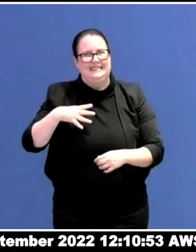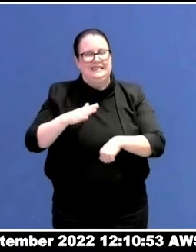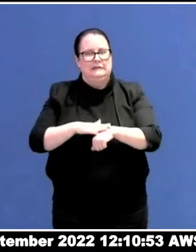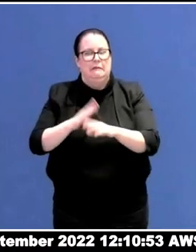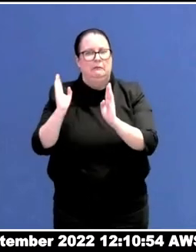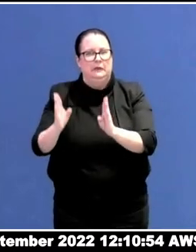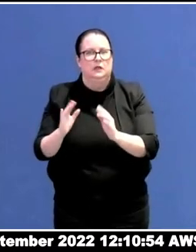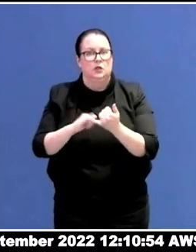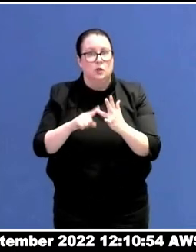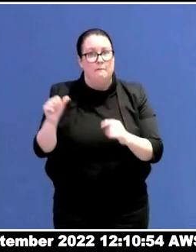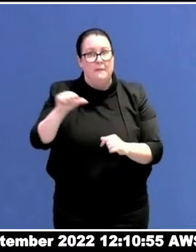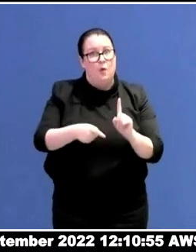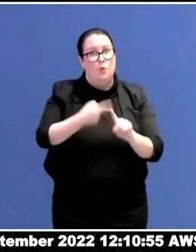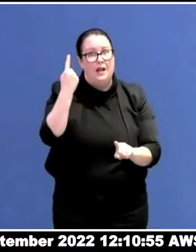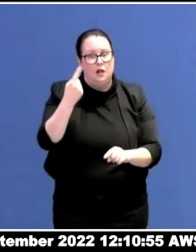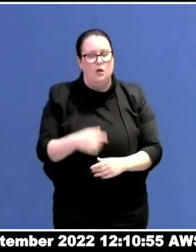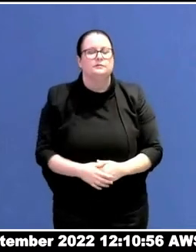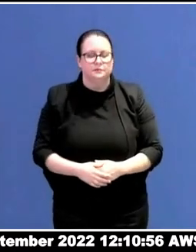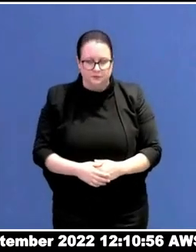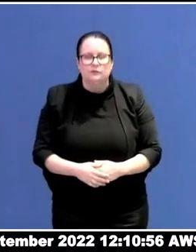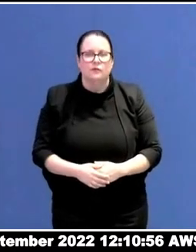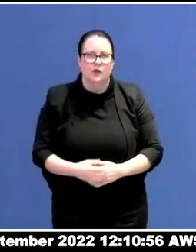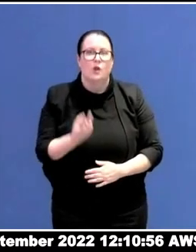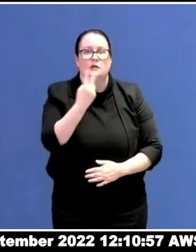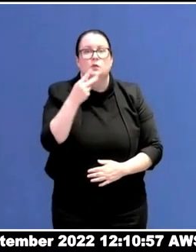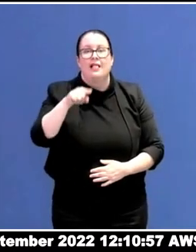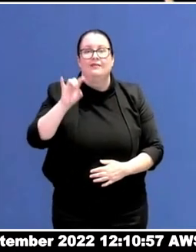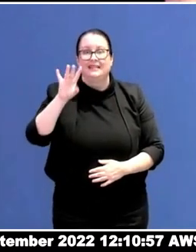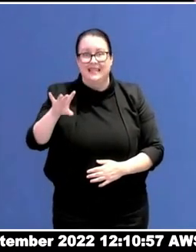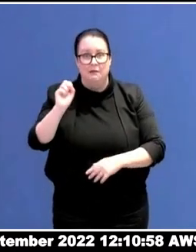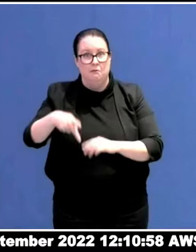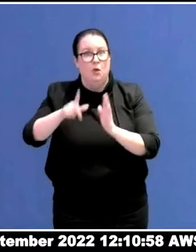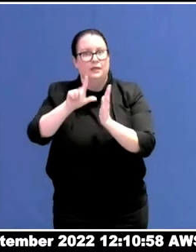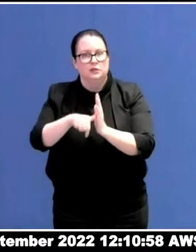Yes. Alright. Well, it's now 10 past 12 Perth time, we will resume at 1 pm Perth